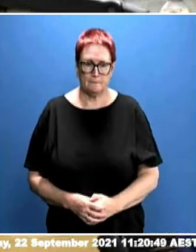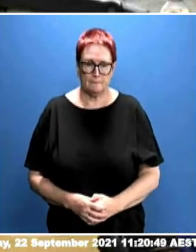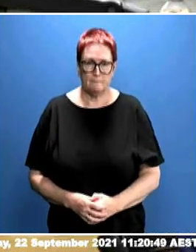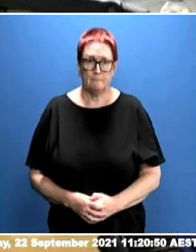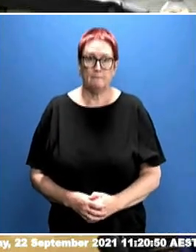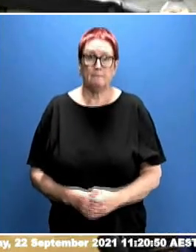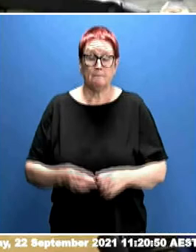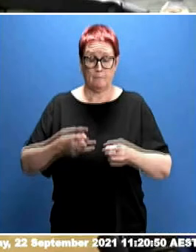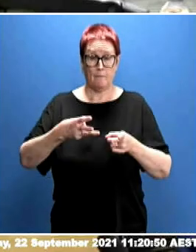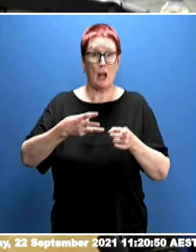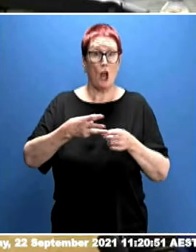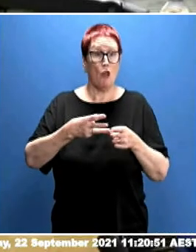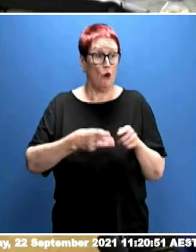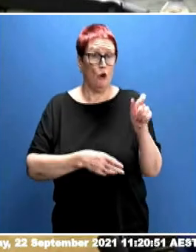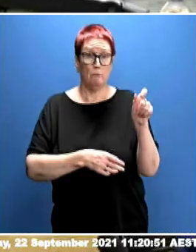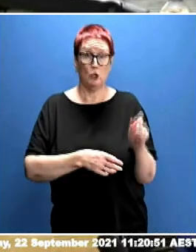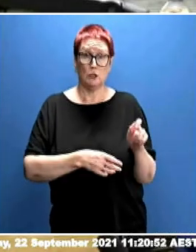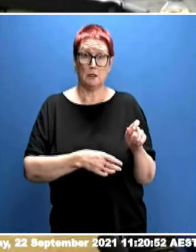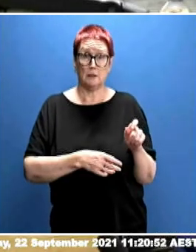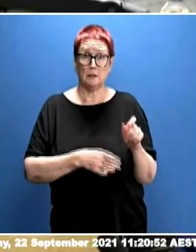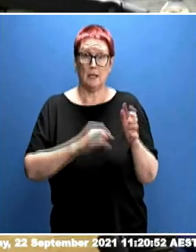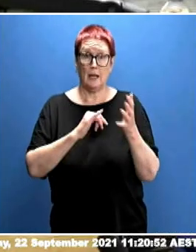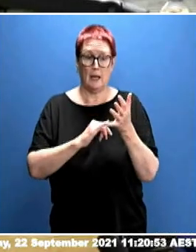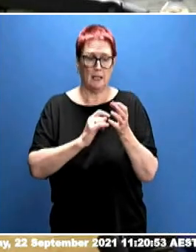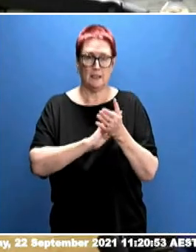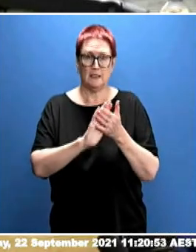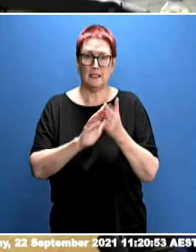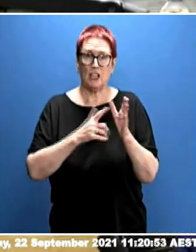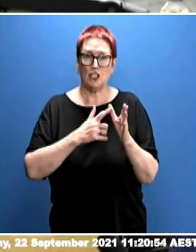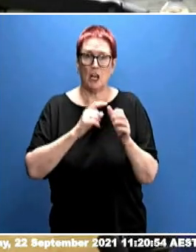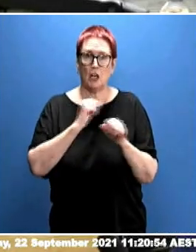Now, the third member of our panel, Ms Sasha Greenoff, is the